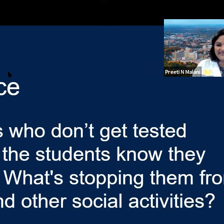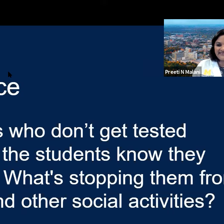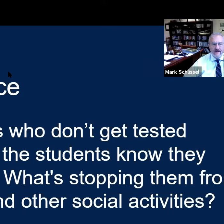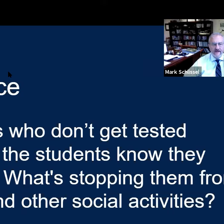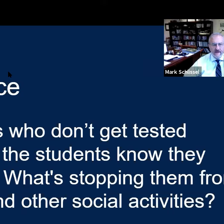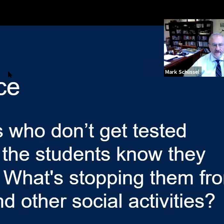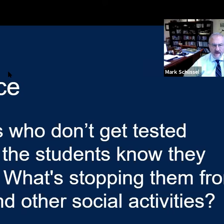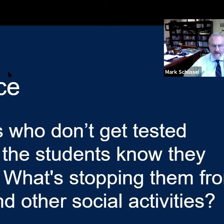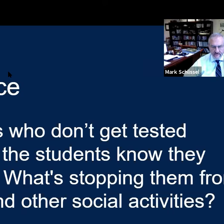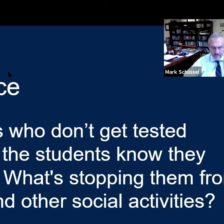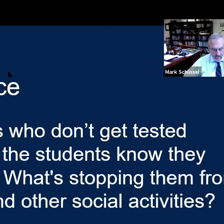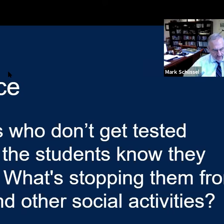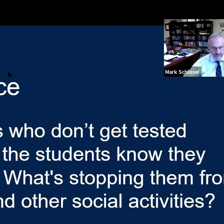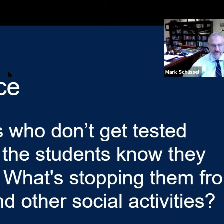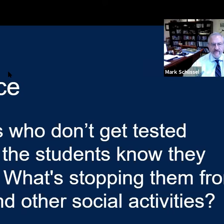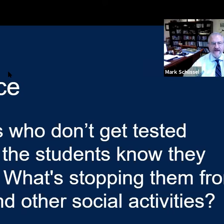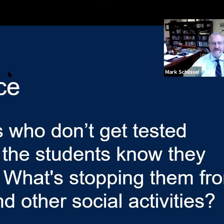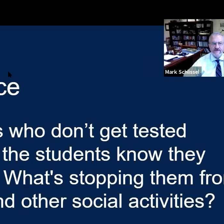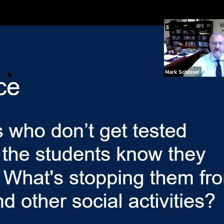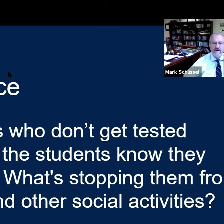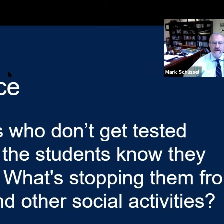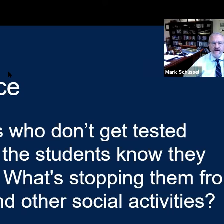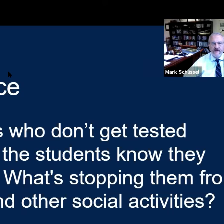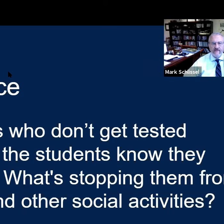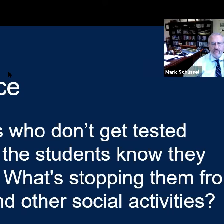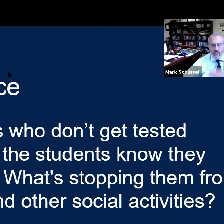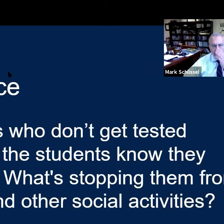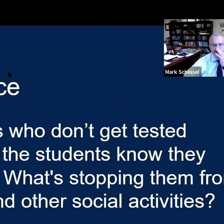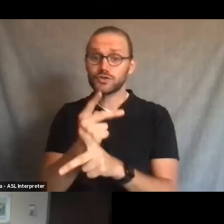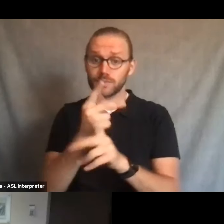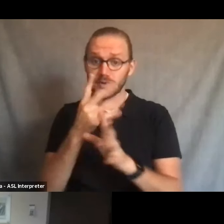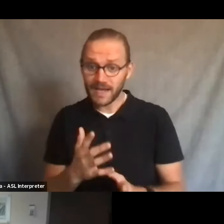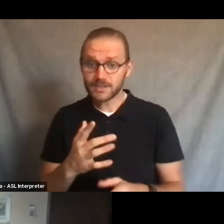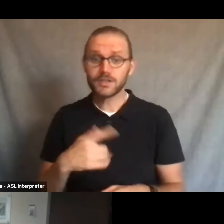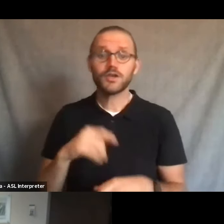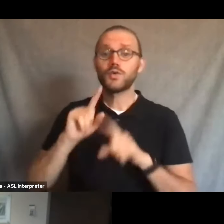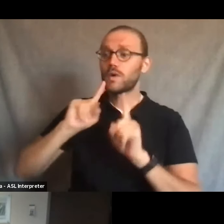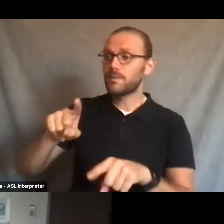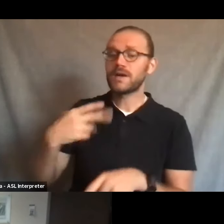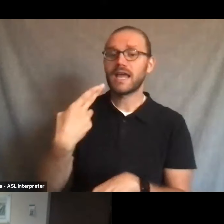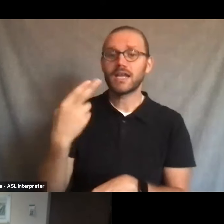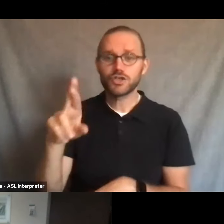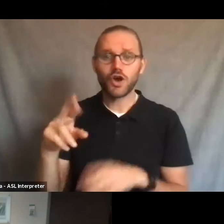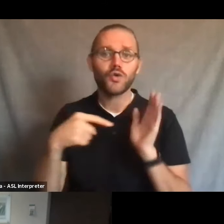Yeah, you know, report to your supervisor, report to your unit's HR representative.